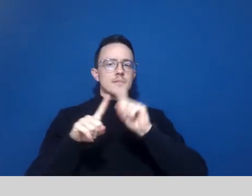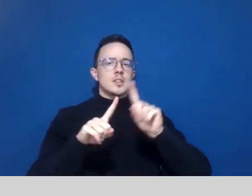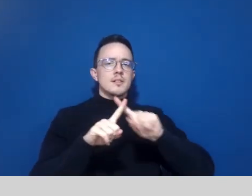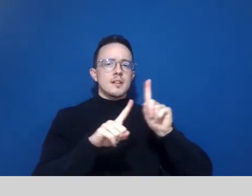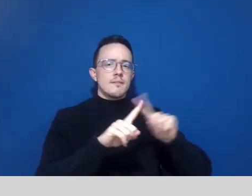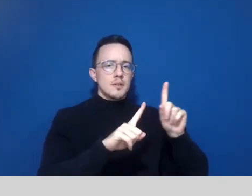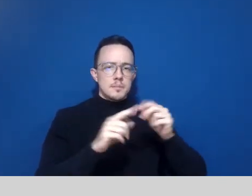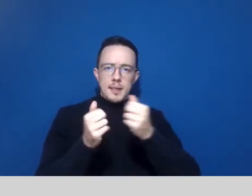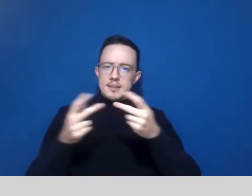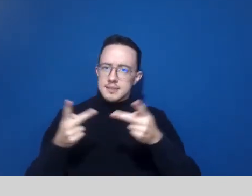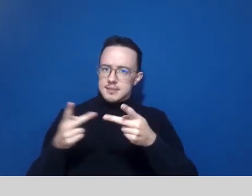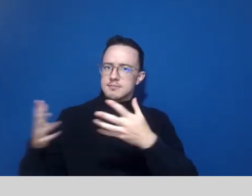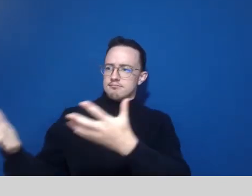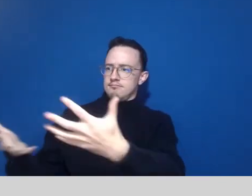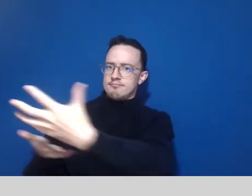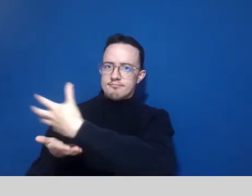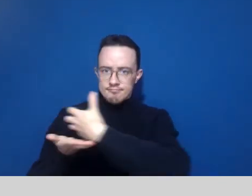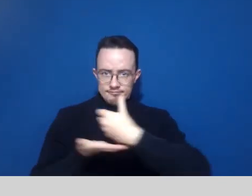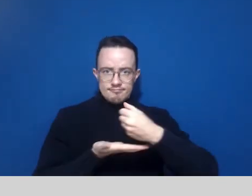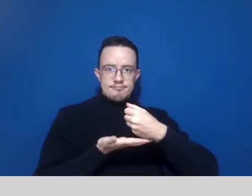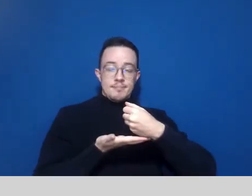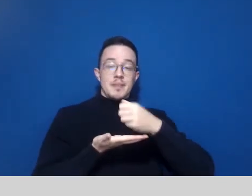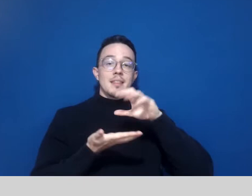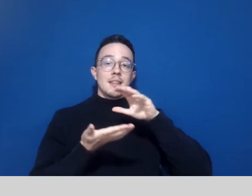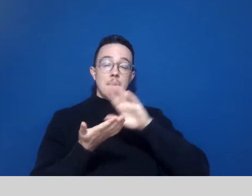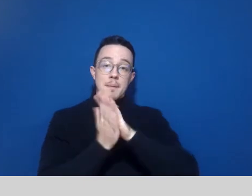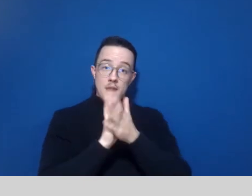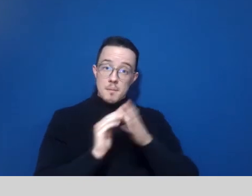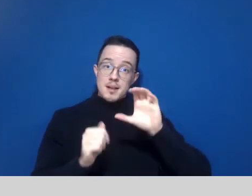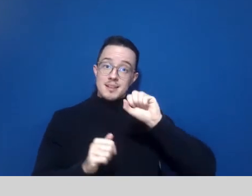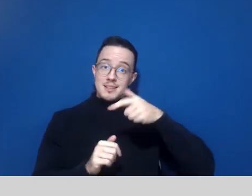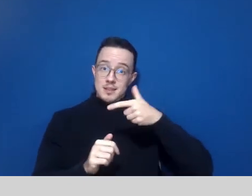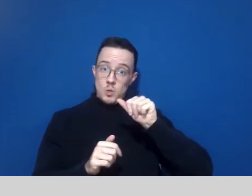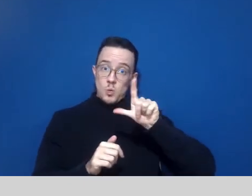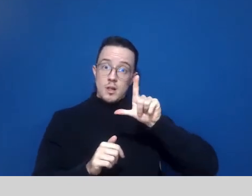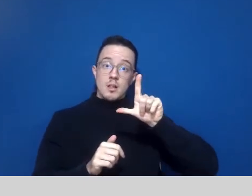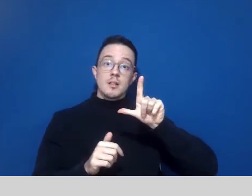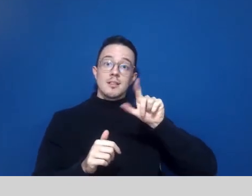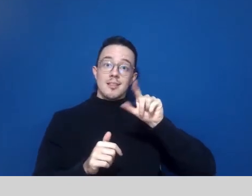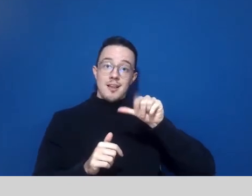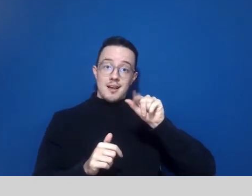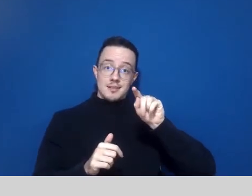into SQLite databases so that you can start working with them, and then you can load them up in Datasette